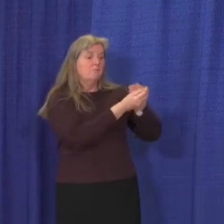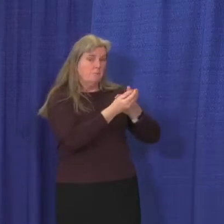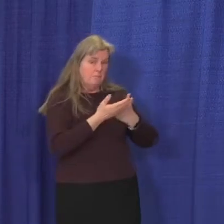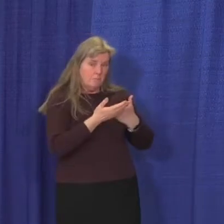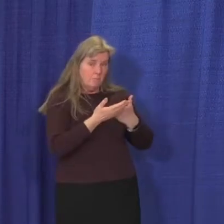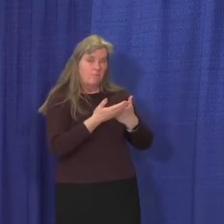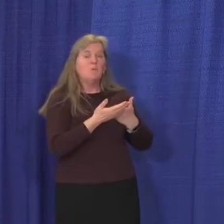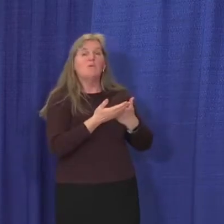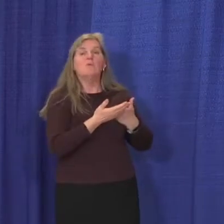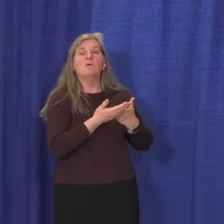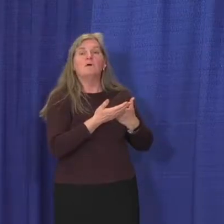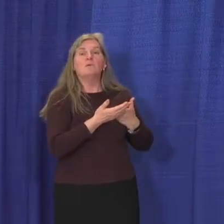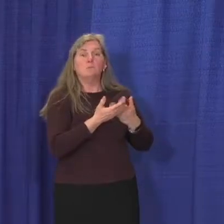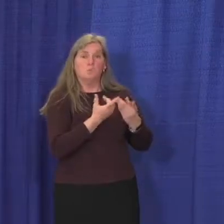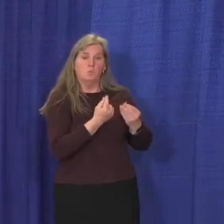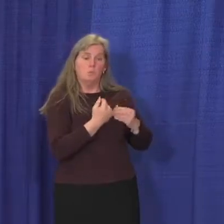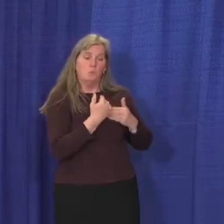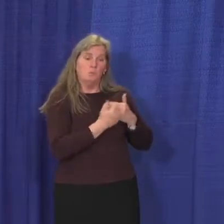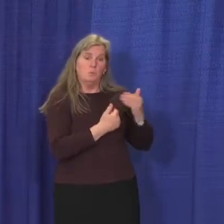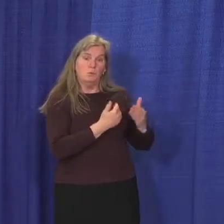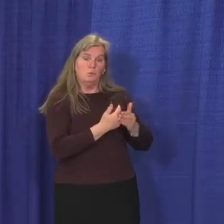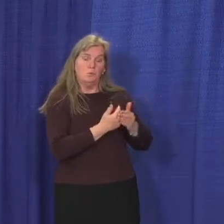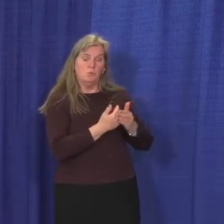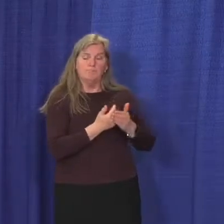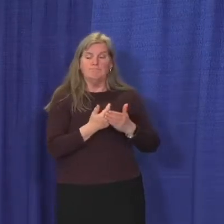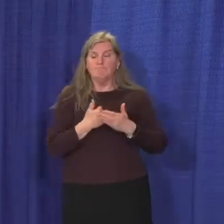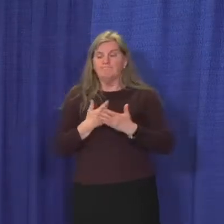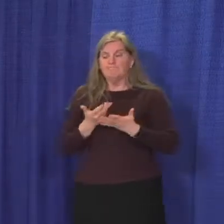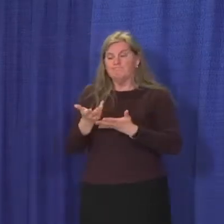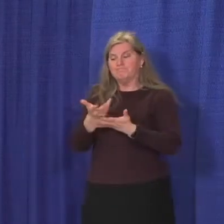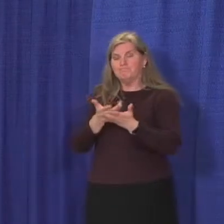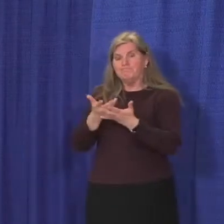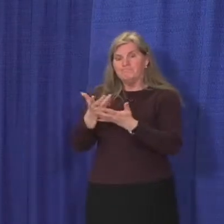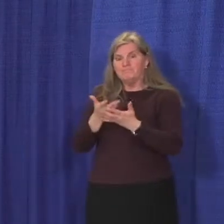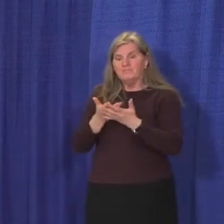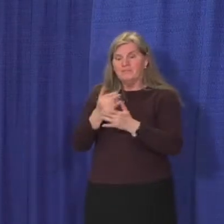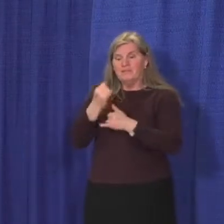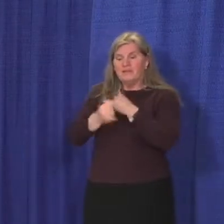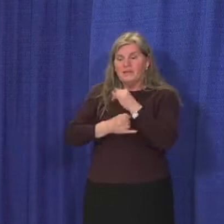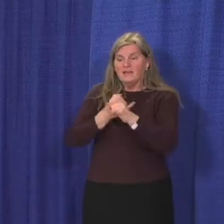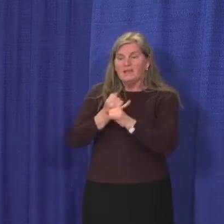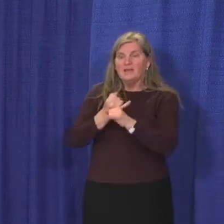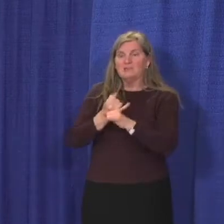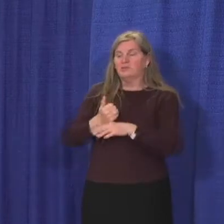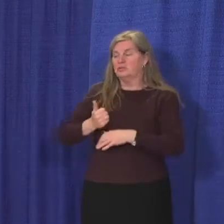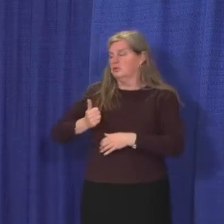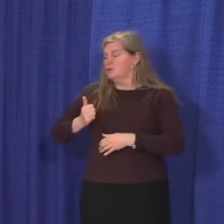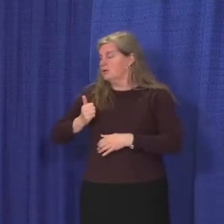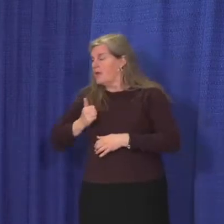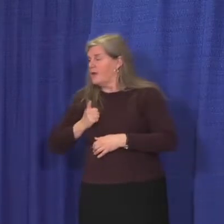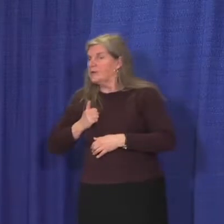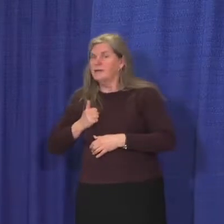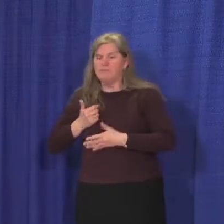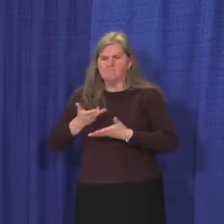formulated from the doctor's office after consultation with the international and national